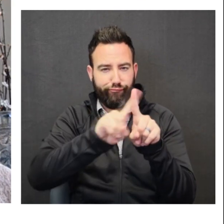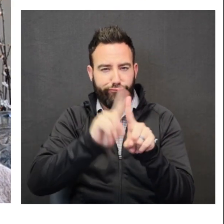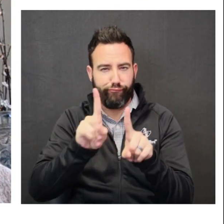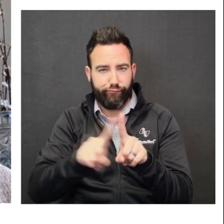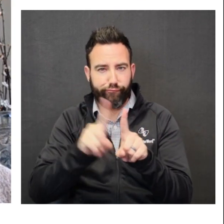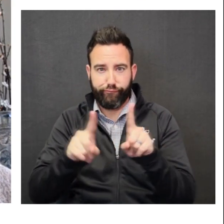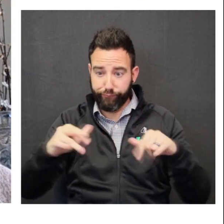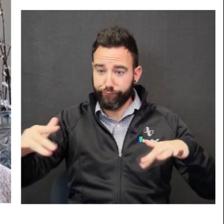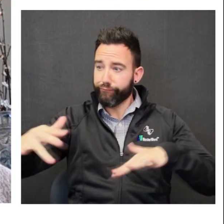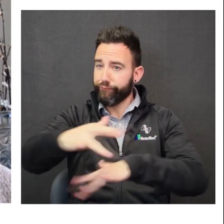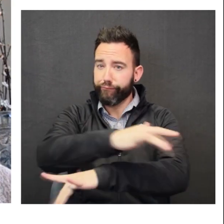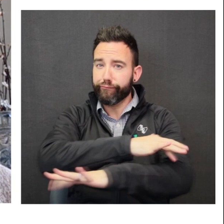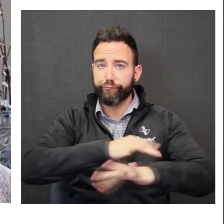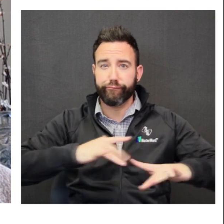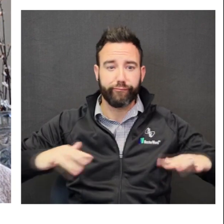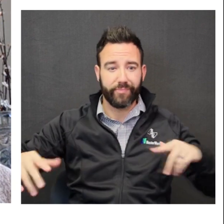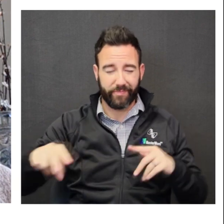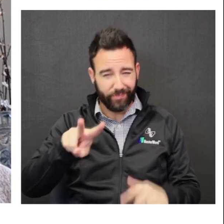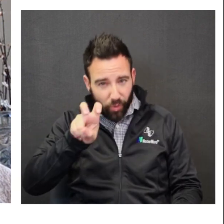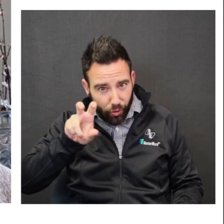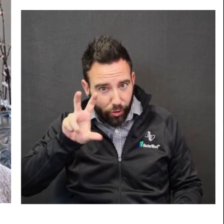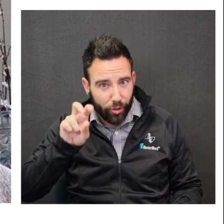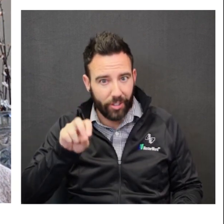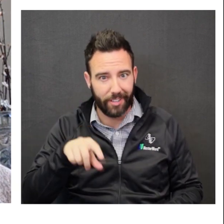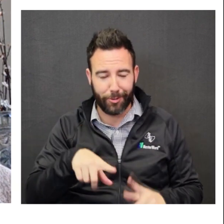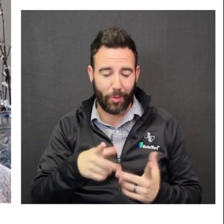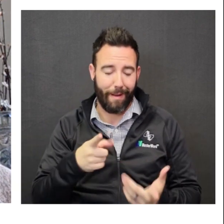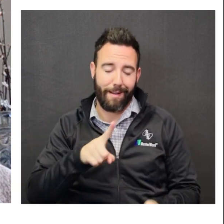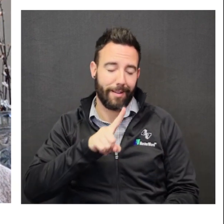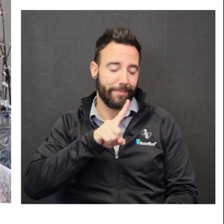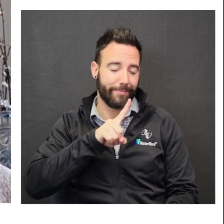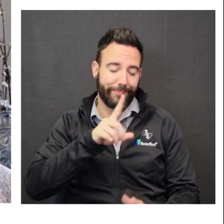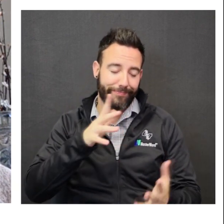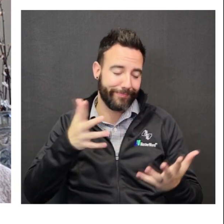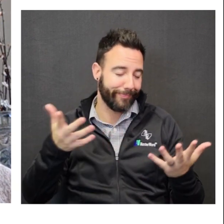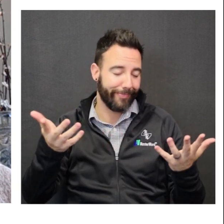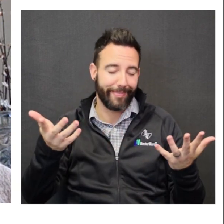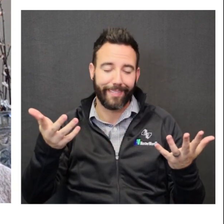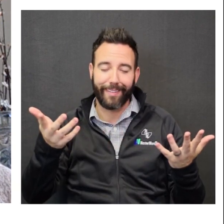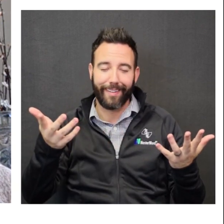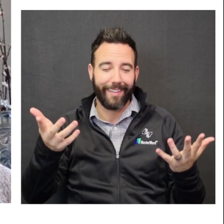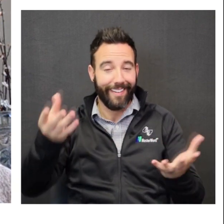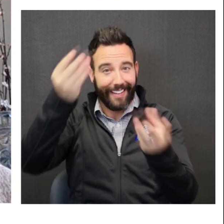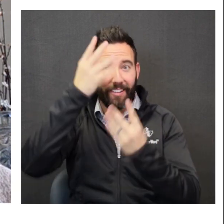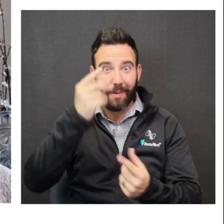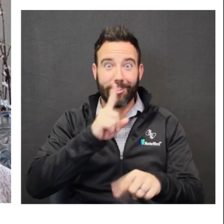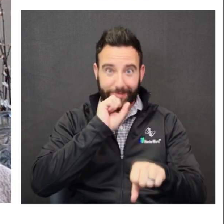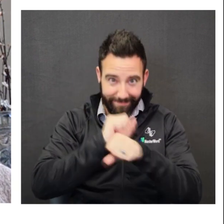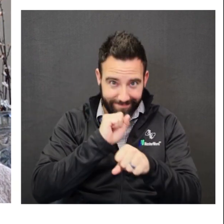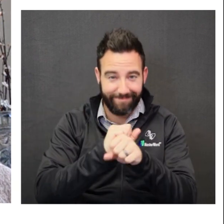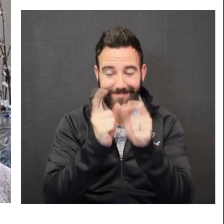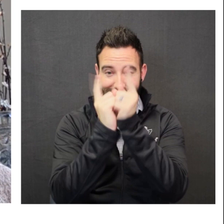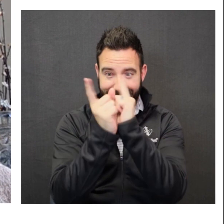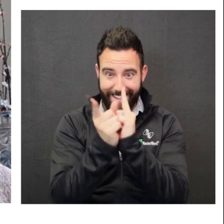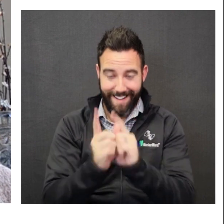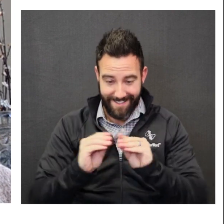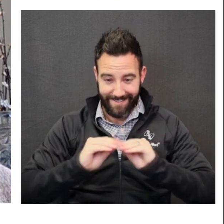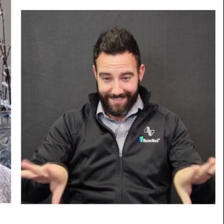know, that are identified that community speak, and there's no, there is, I can guarantee you with that information about COVID